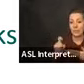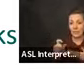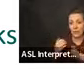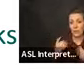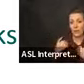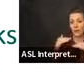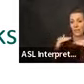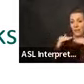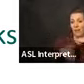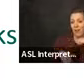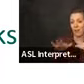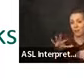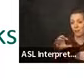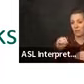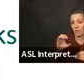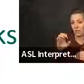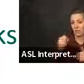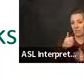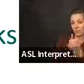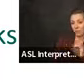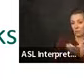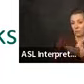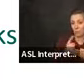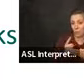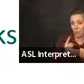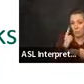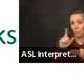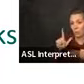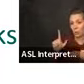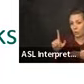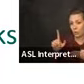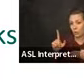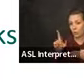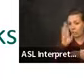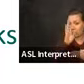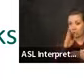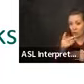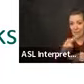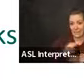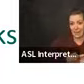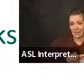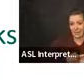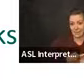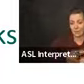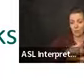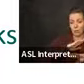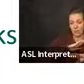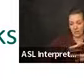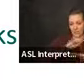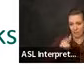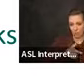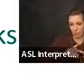than 50 cases per week for 21 consecutive days to meet this criteria.